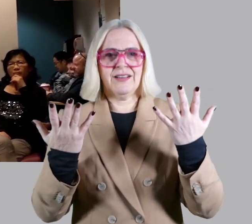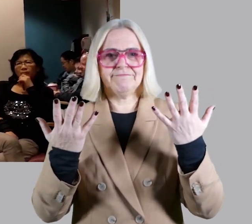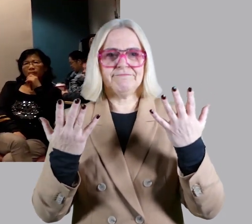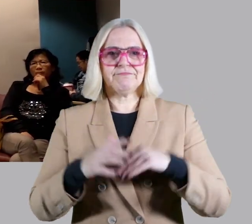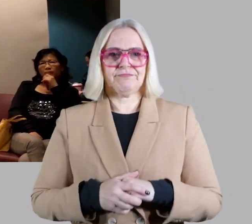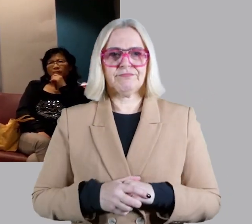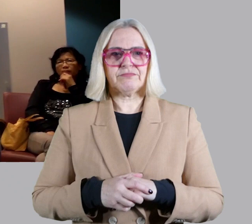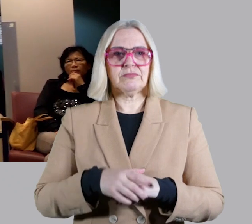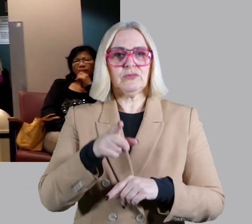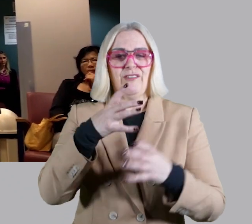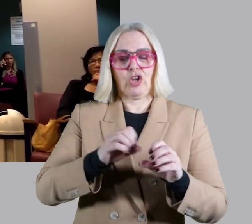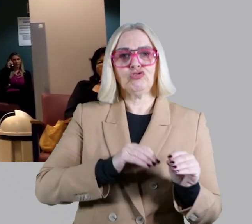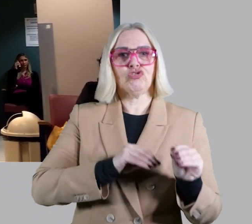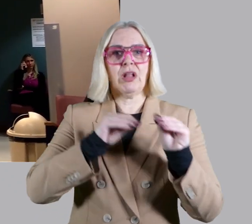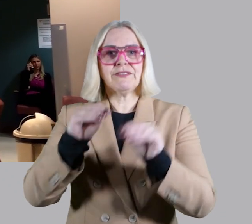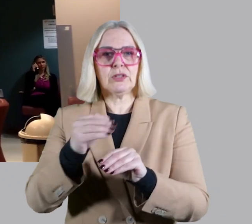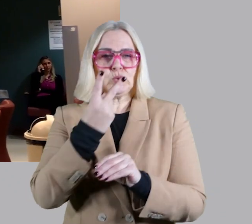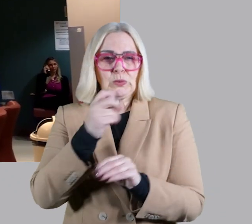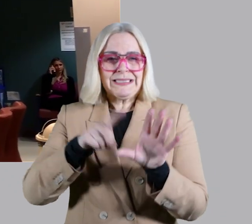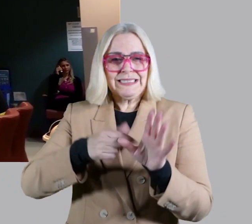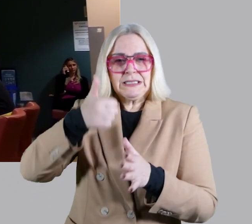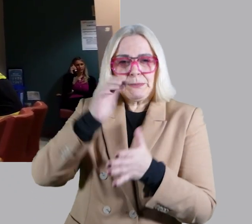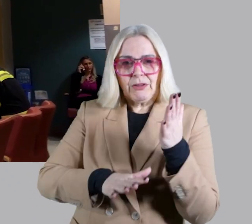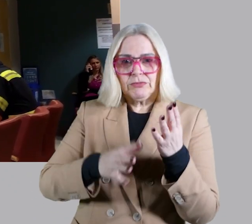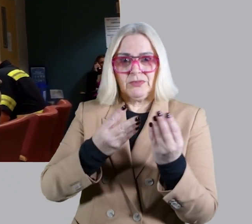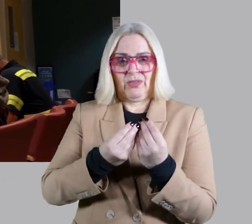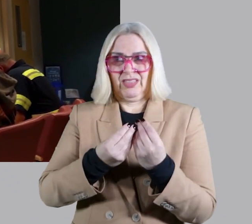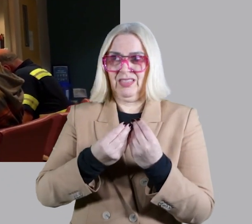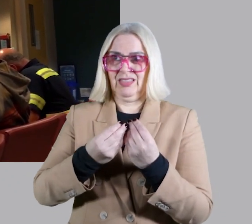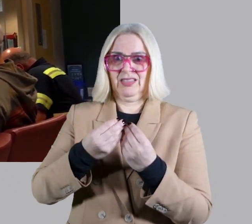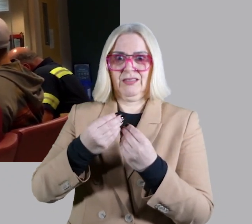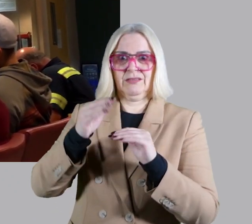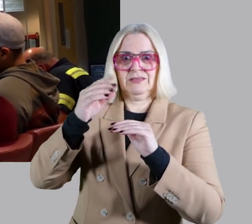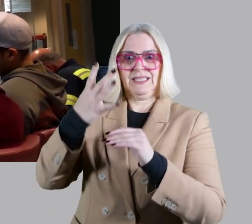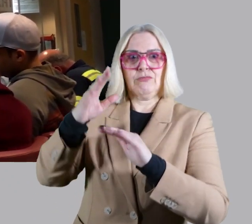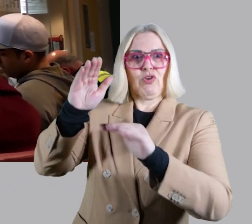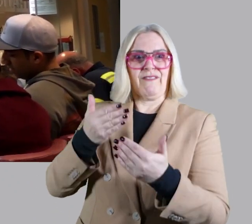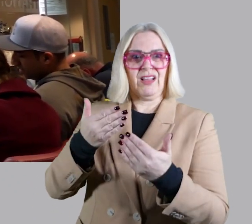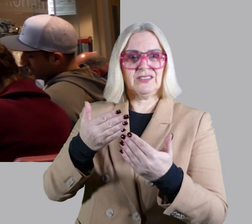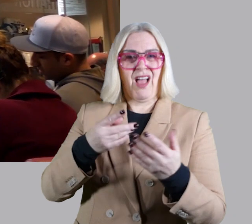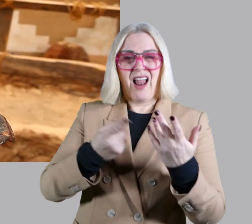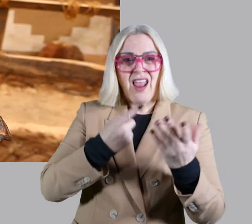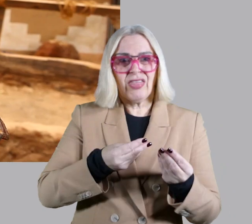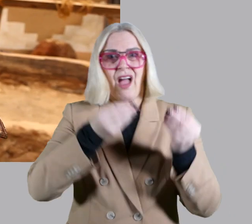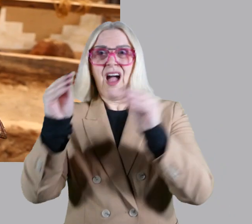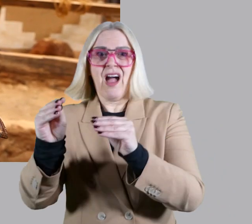to another provider, and that system doesn't work. That's a major challenge, is this transition of care.